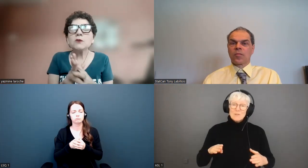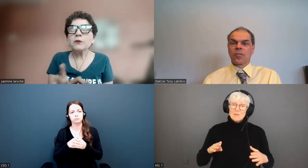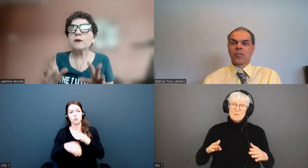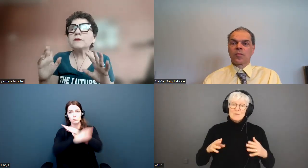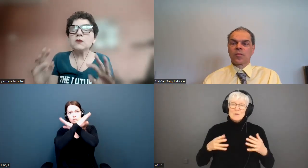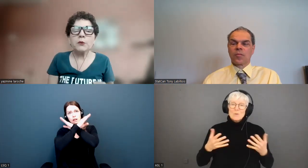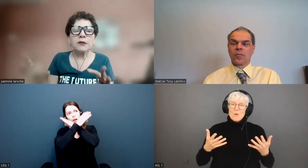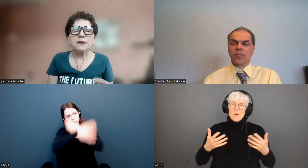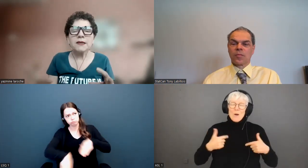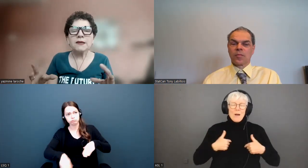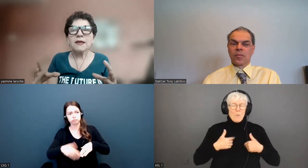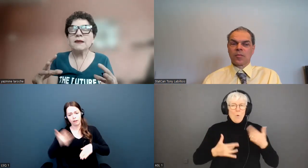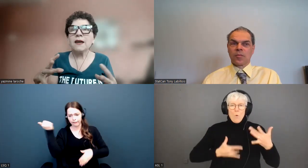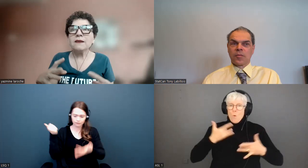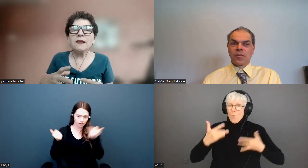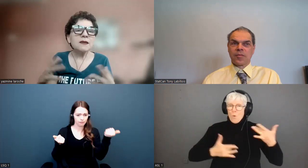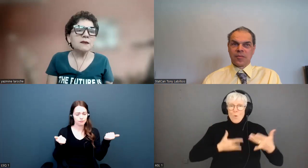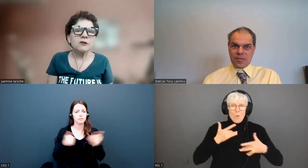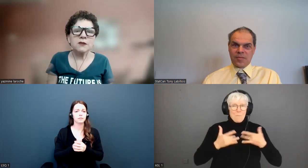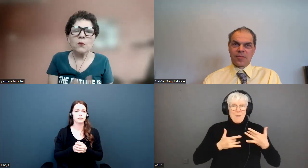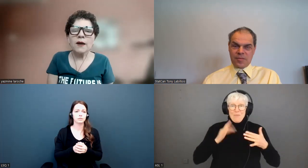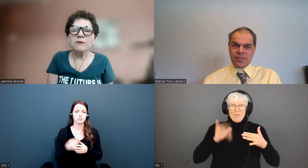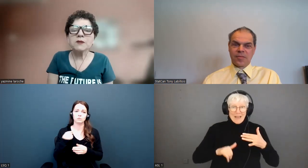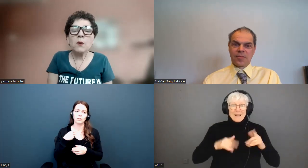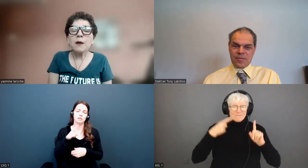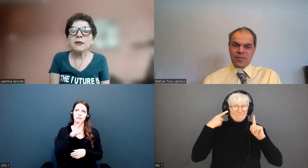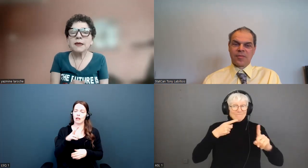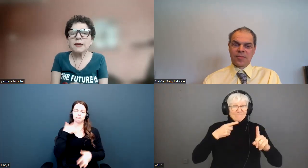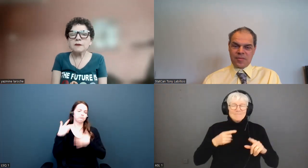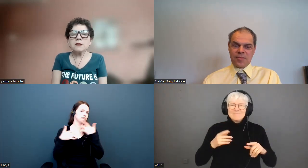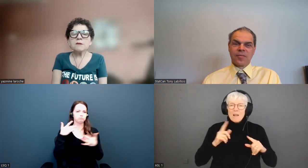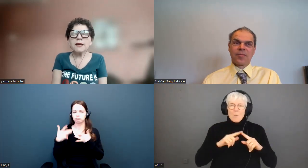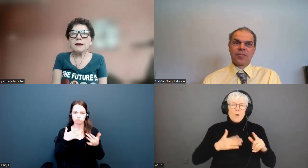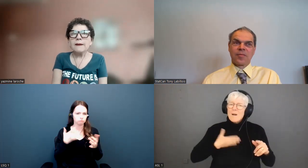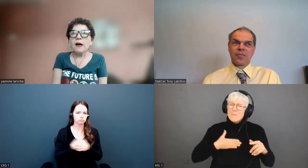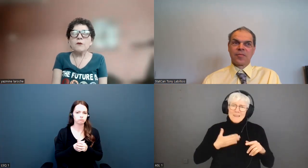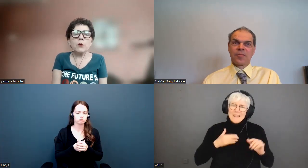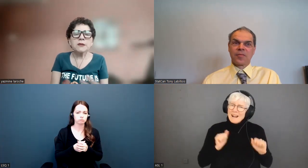super super excited and I I think it's just a I'm so happy that I get to do that of course